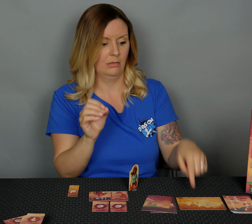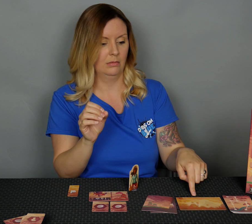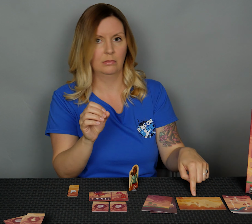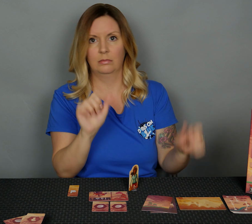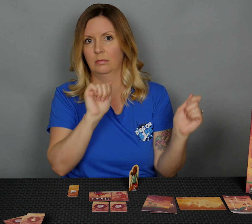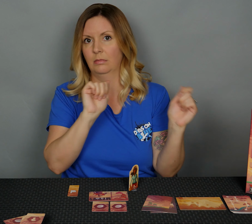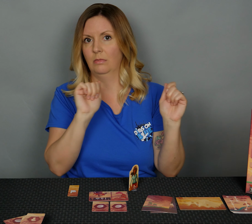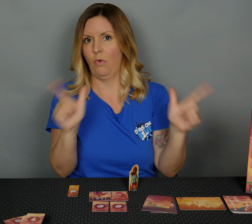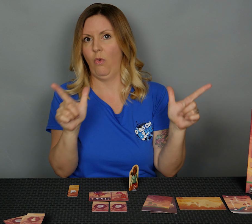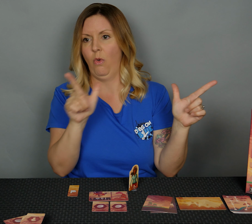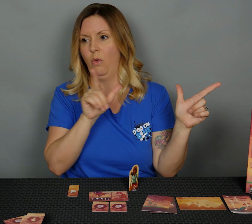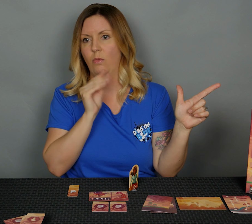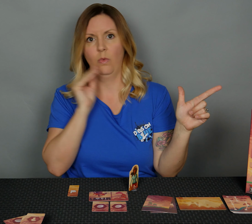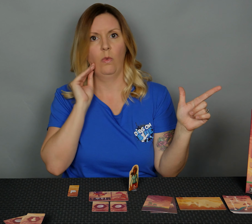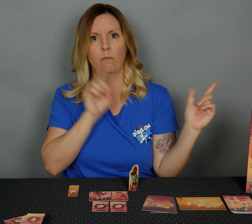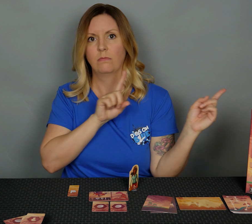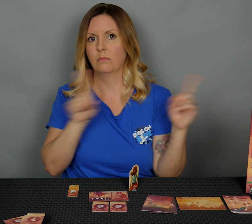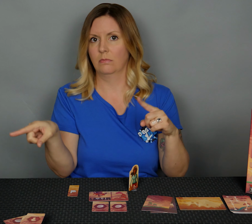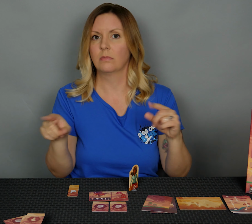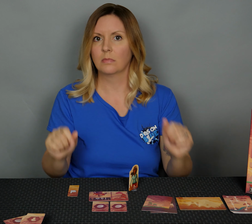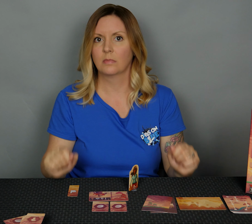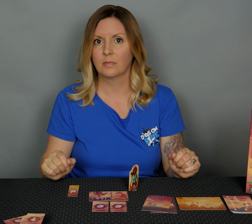and all of them are “home.”